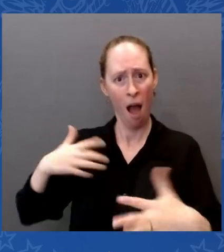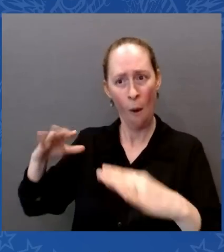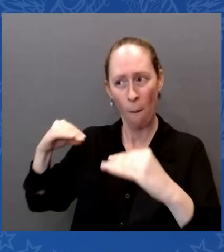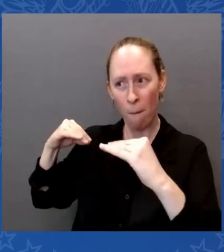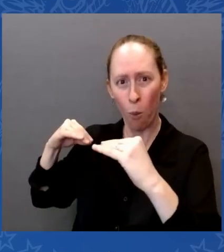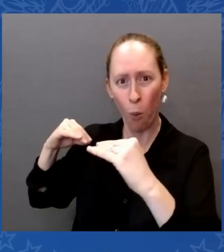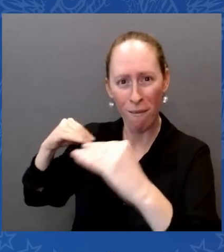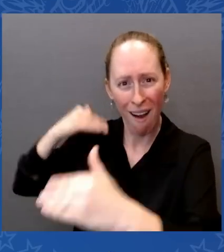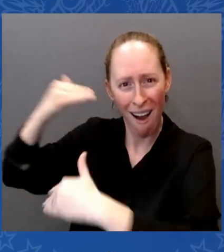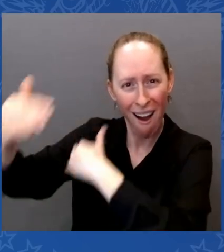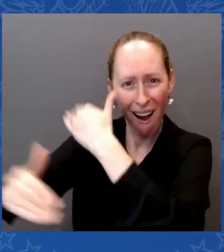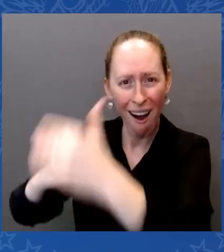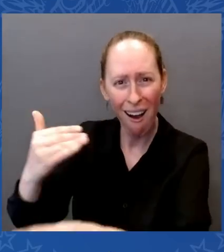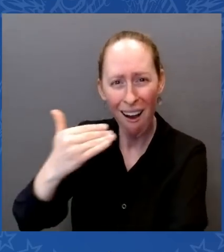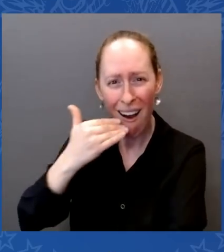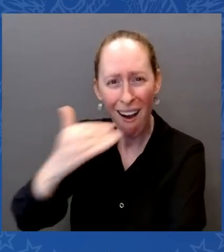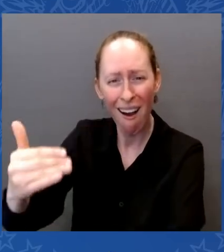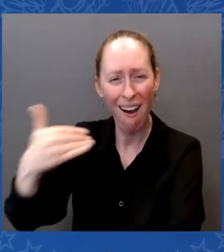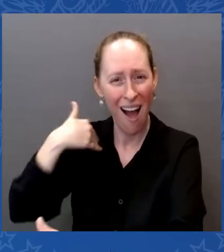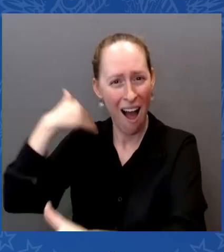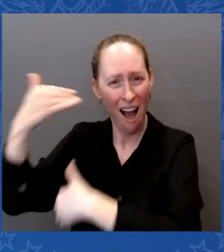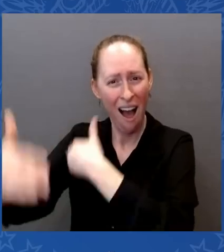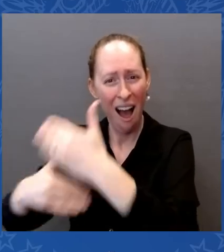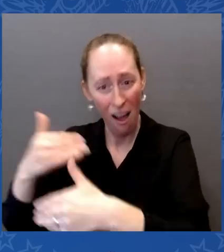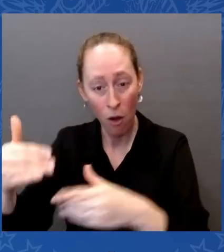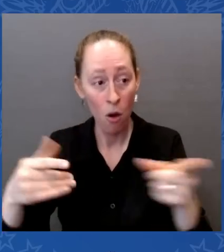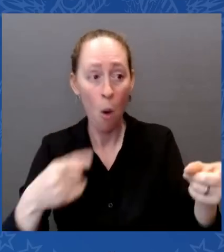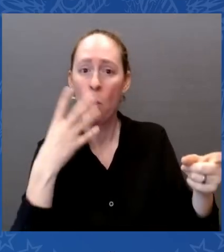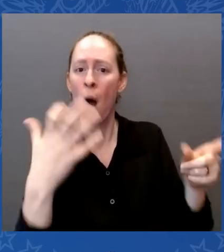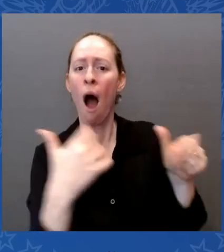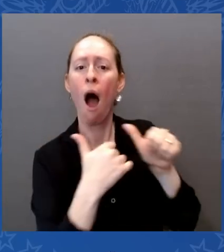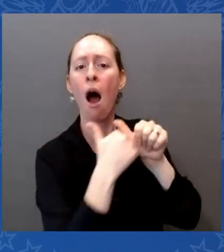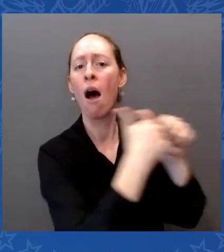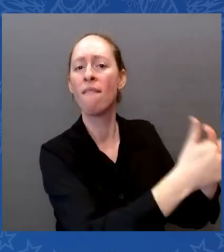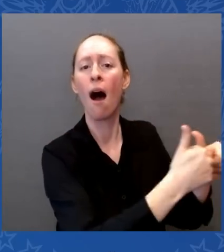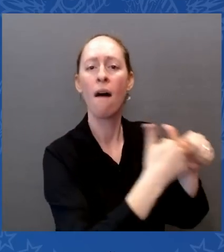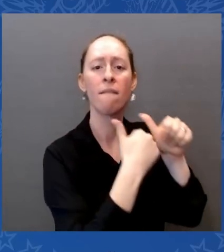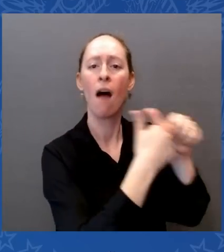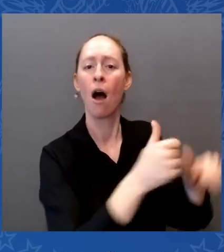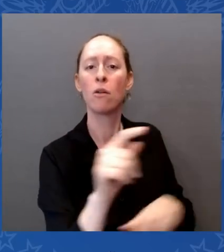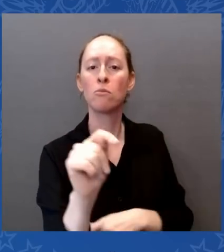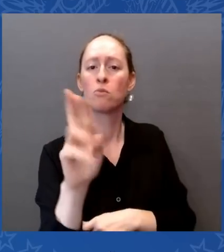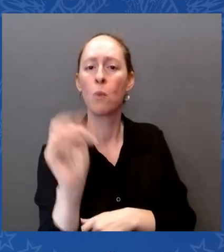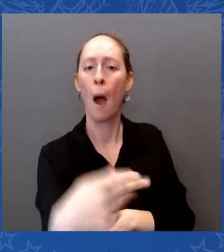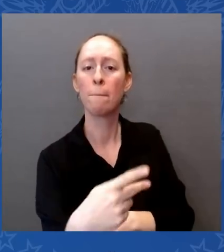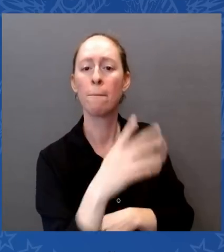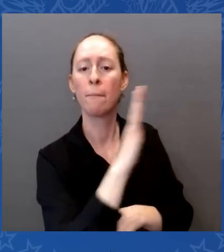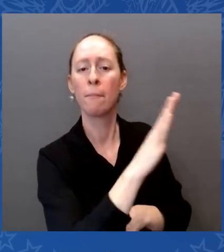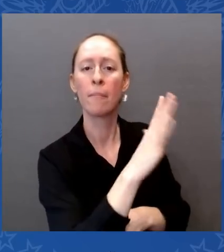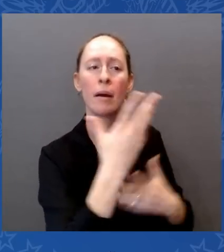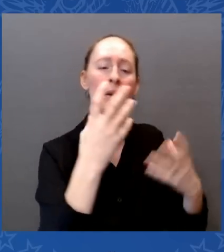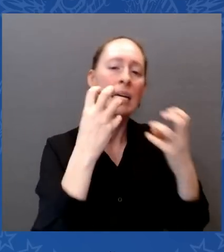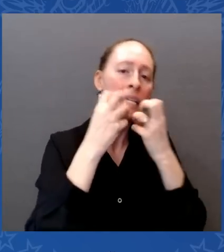They want to send jobs overseas where big corporations can, in fact, pay lower wages, increase their profits.